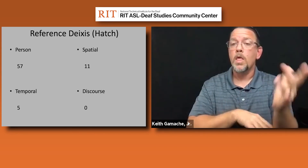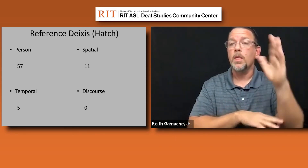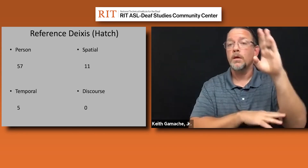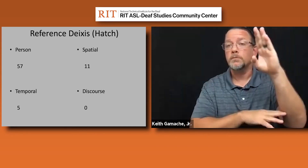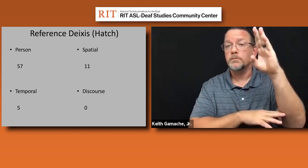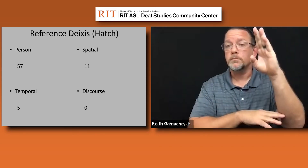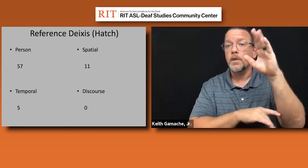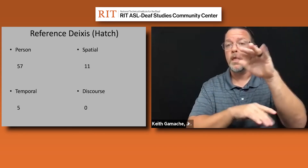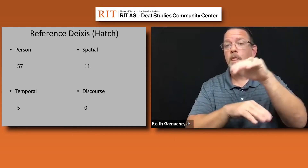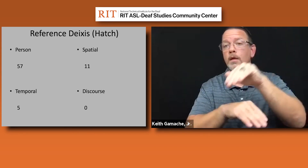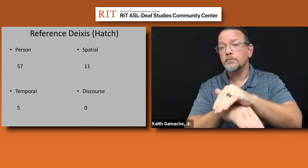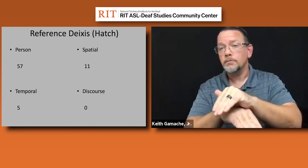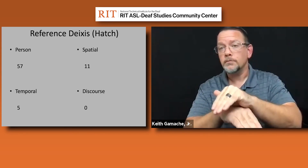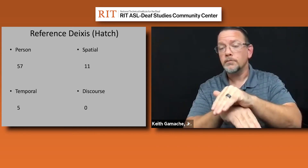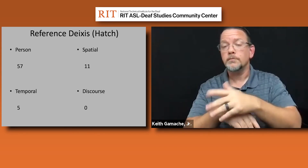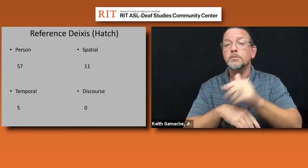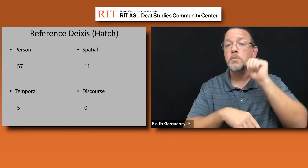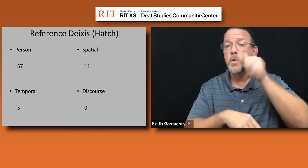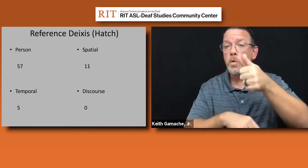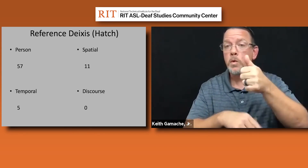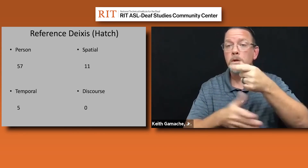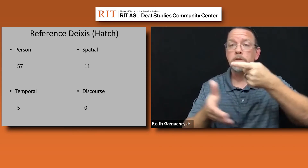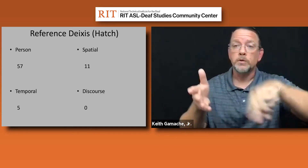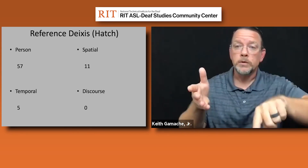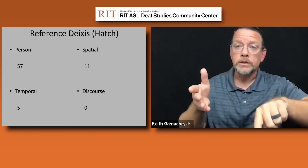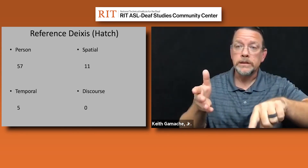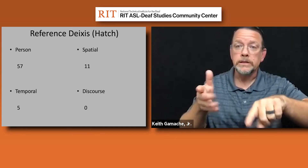5 temporal references-- morning, afternoon,